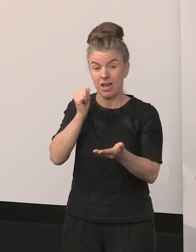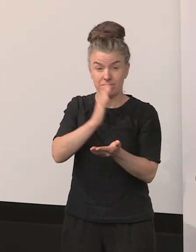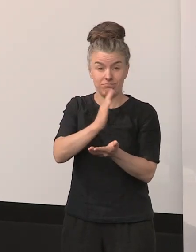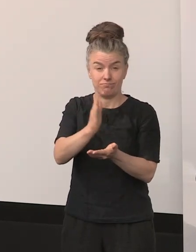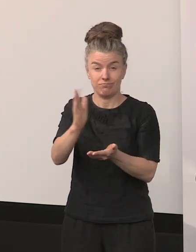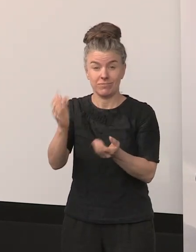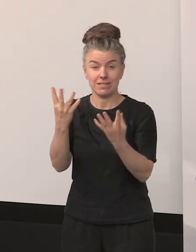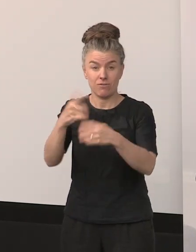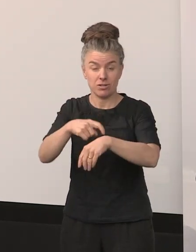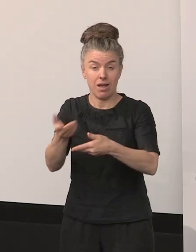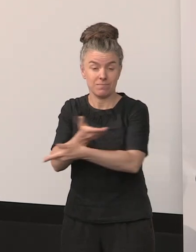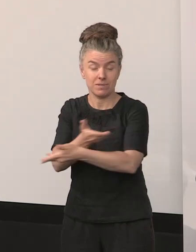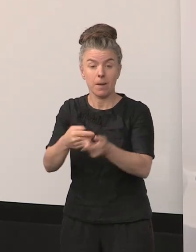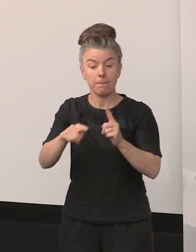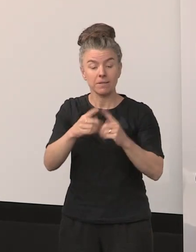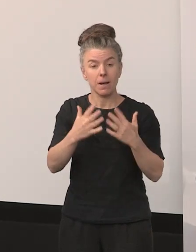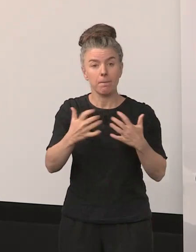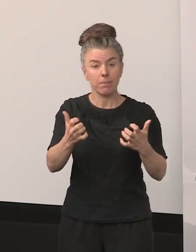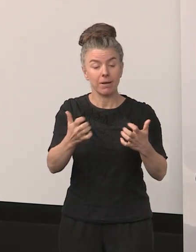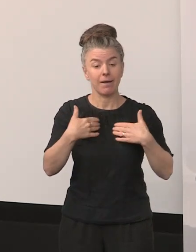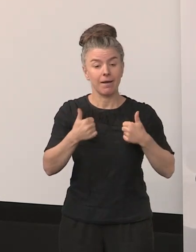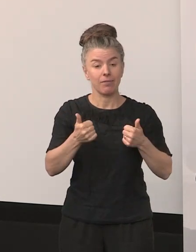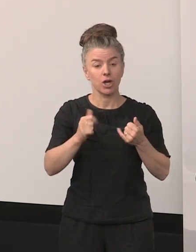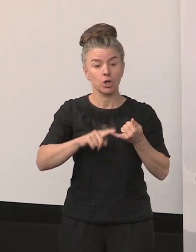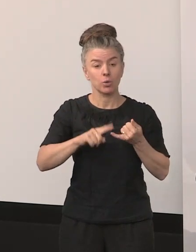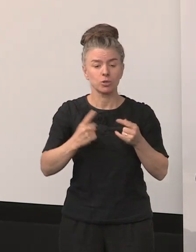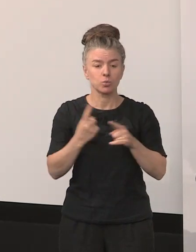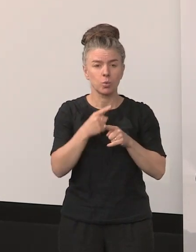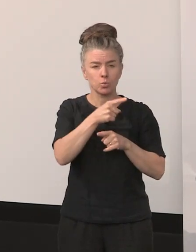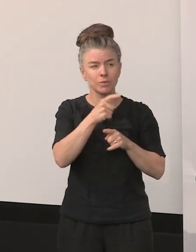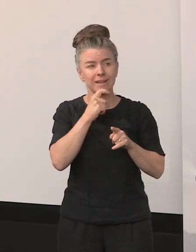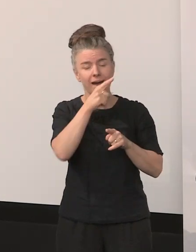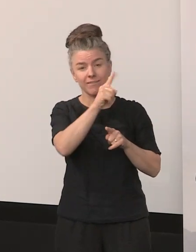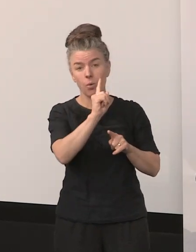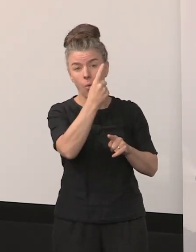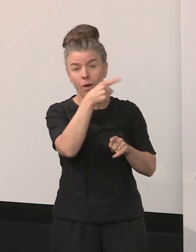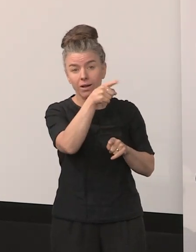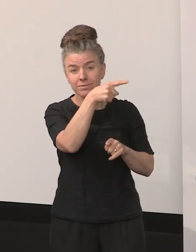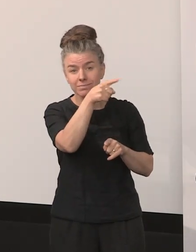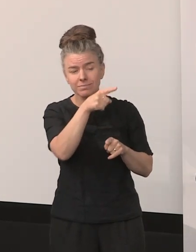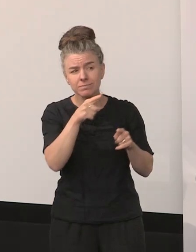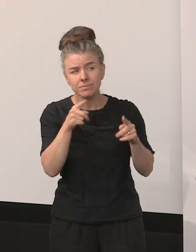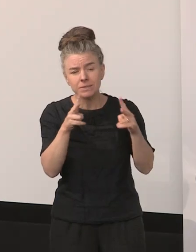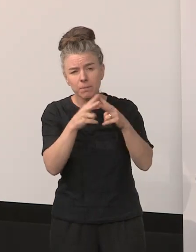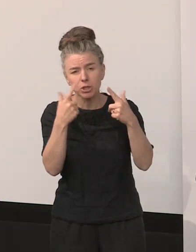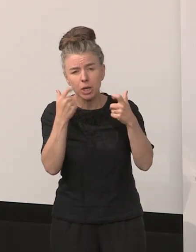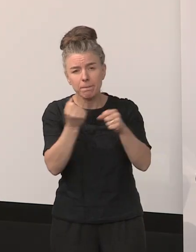conversations and exchanges of information happens through the day yesterday. And also, of course, the public health